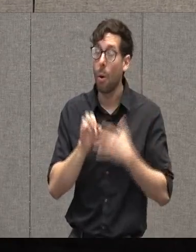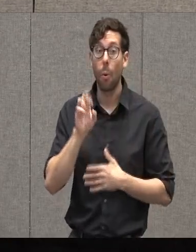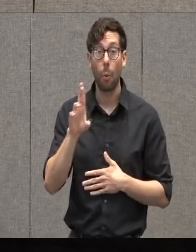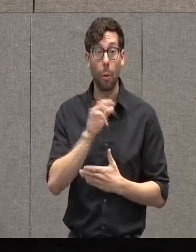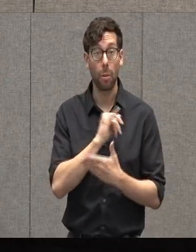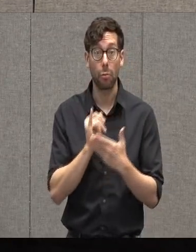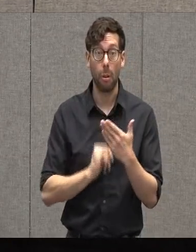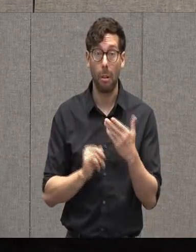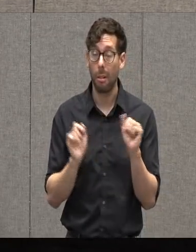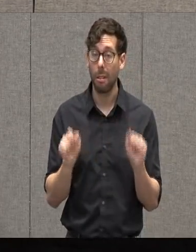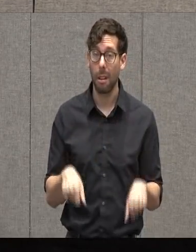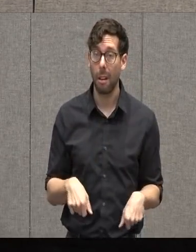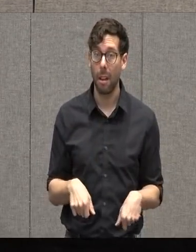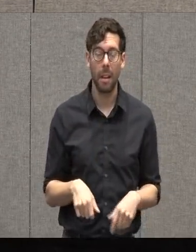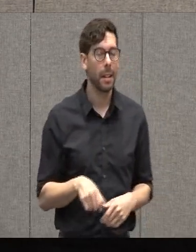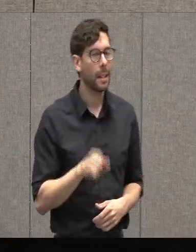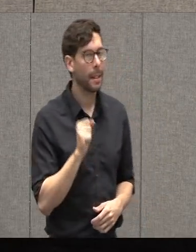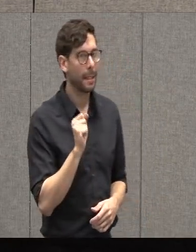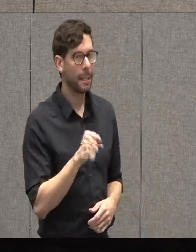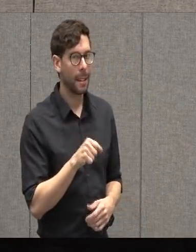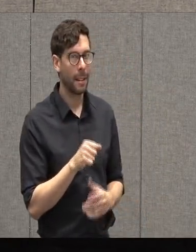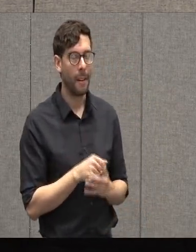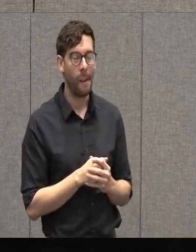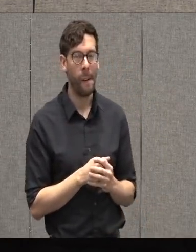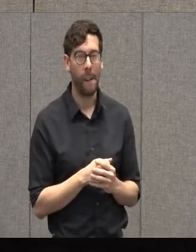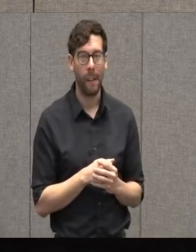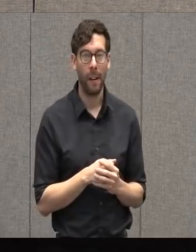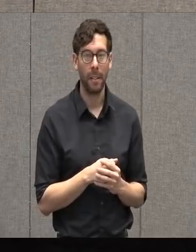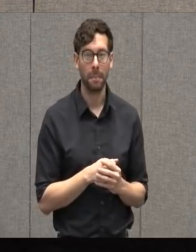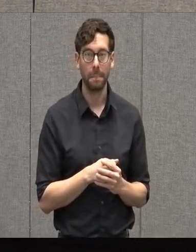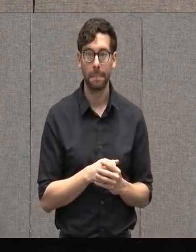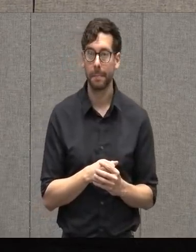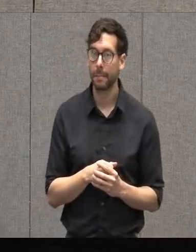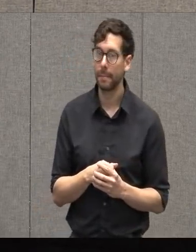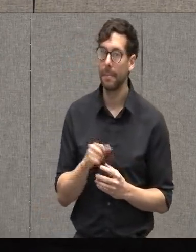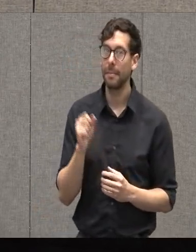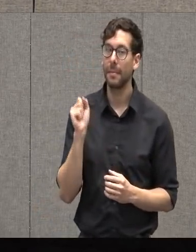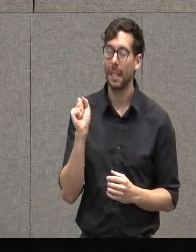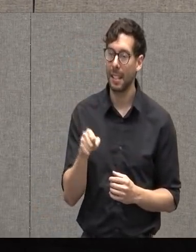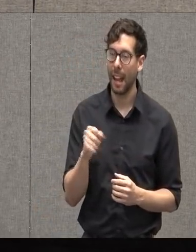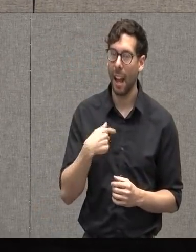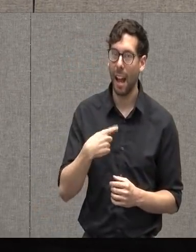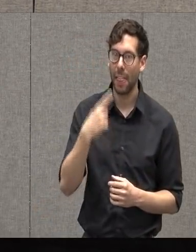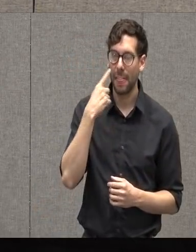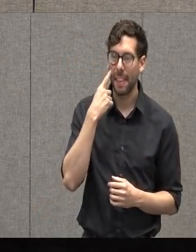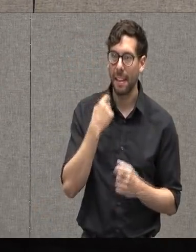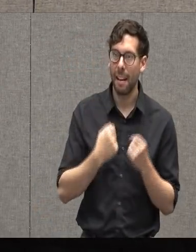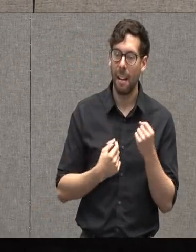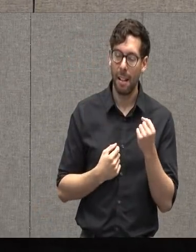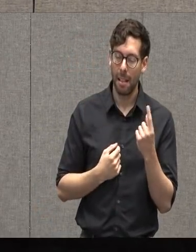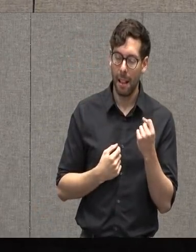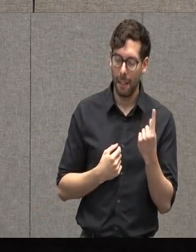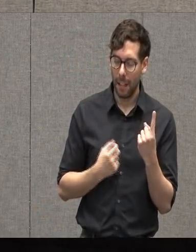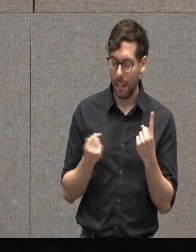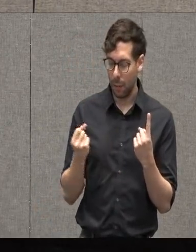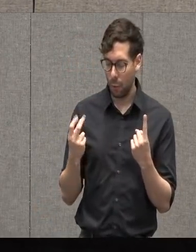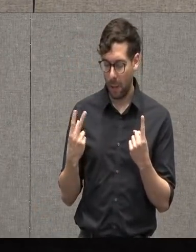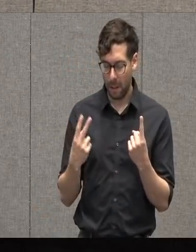Yeah, I was thinking 11 and 12, that's a double, 11 and 11, plus one more.